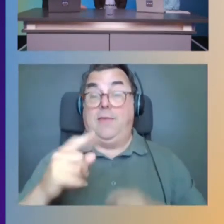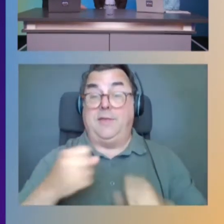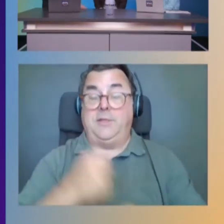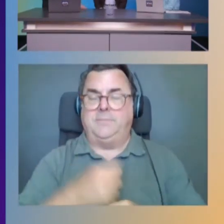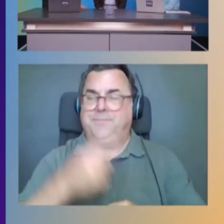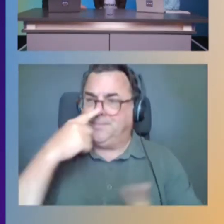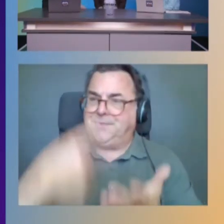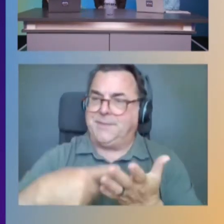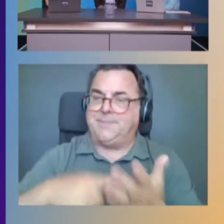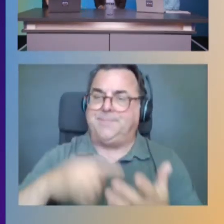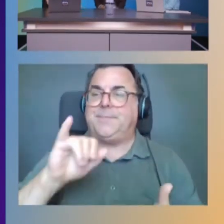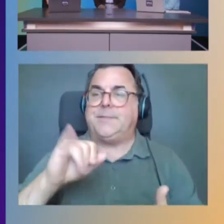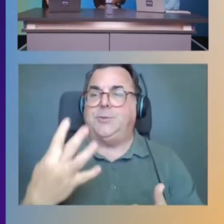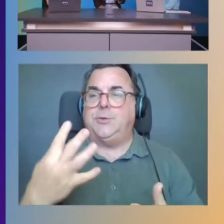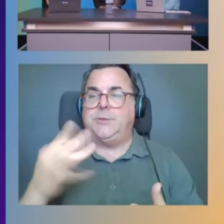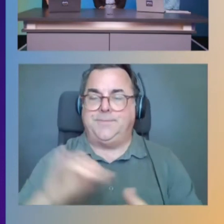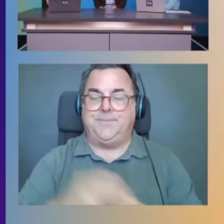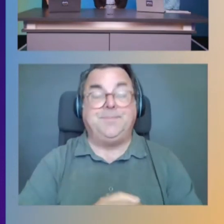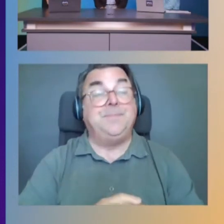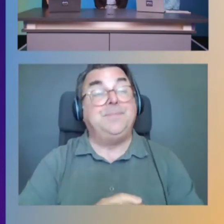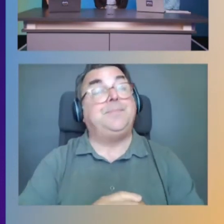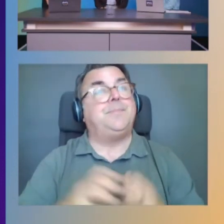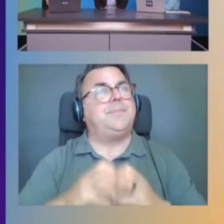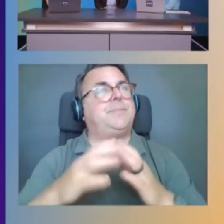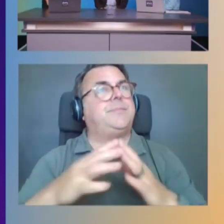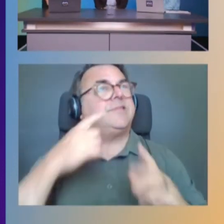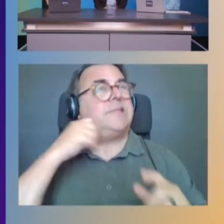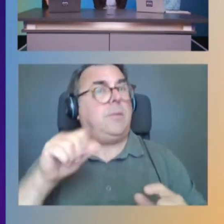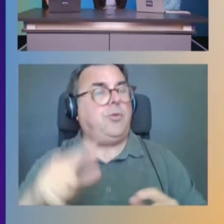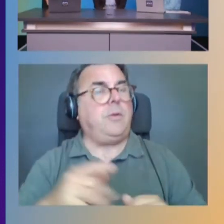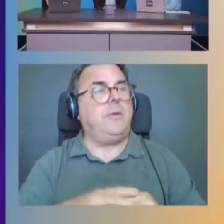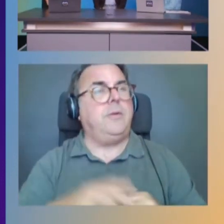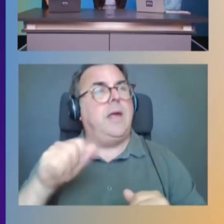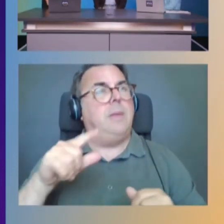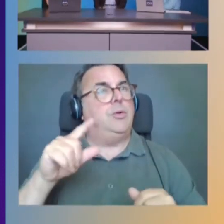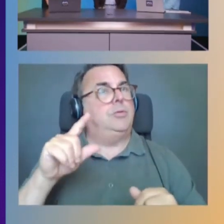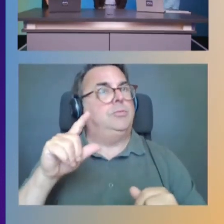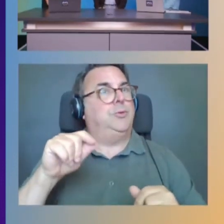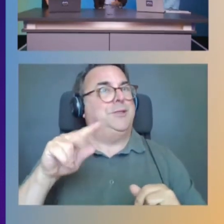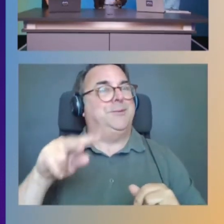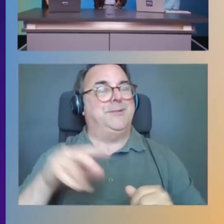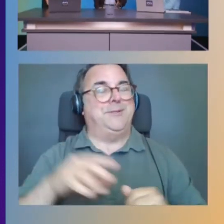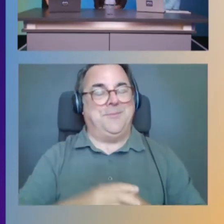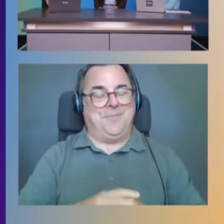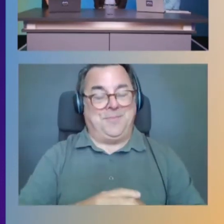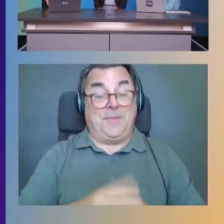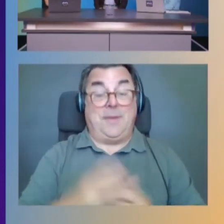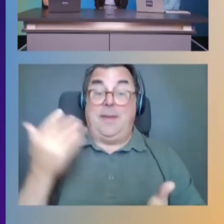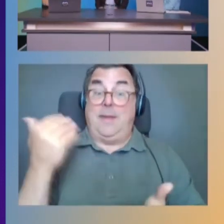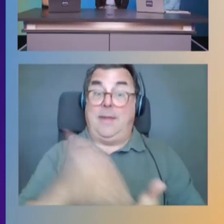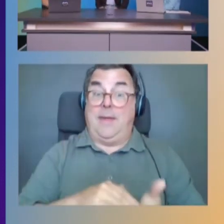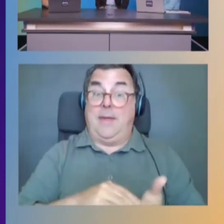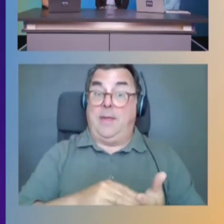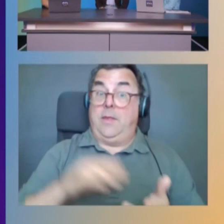Yeah, so I4i launched in April of 2022, and again, we have 30 terabytes of Nitro SSD delivering